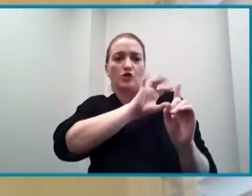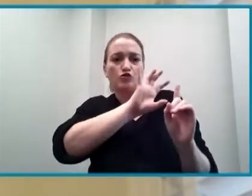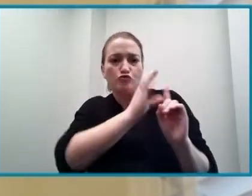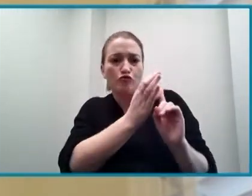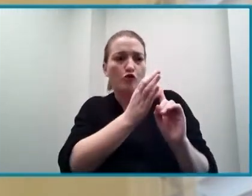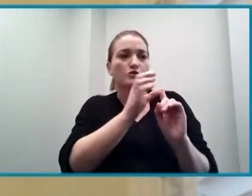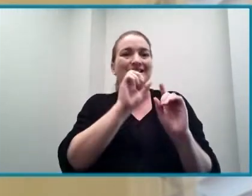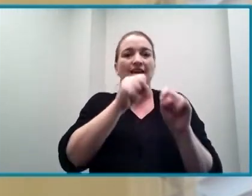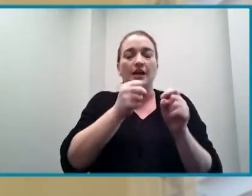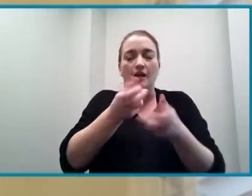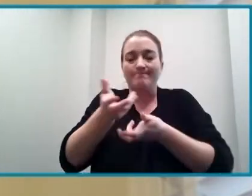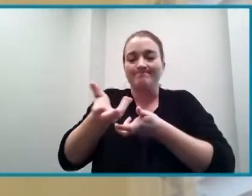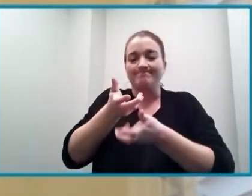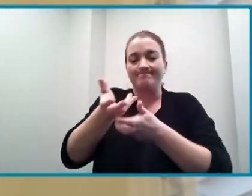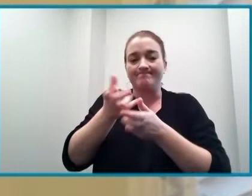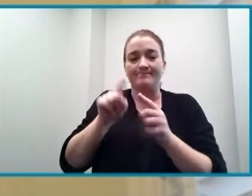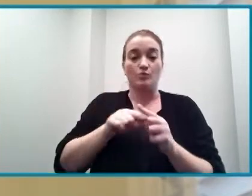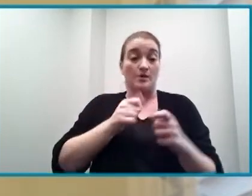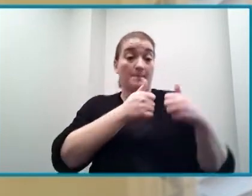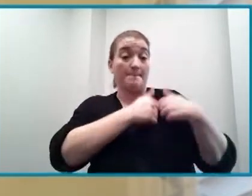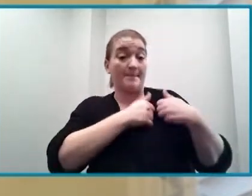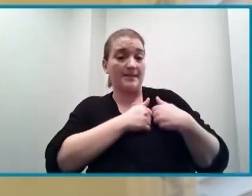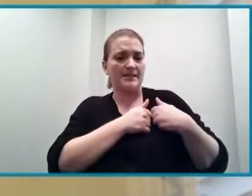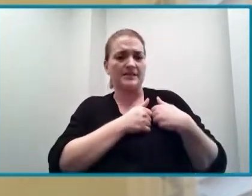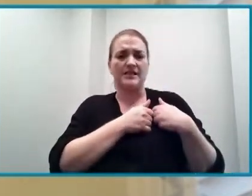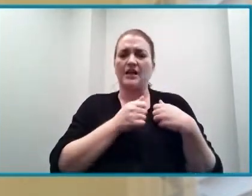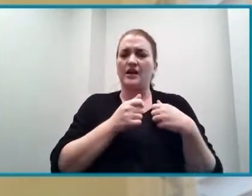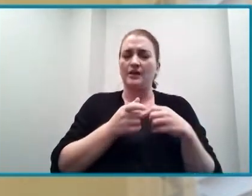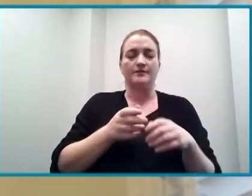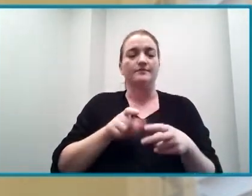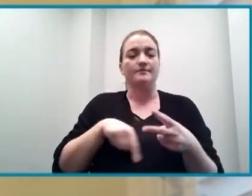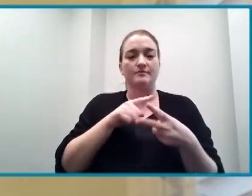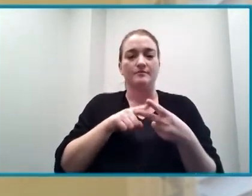and ensuring that military connected voices are at the table from the beginning